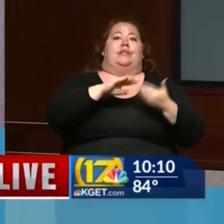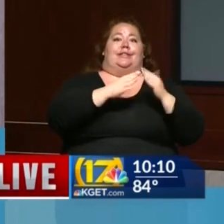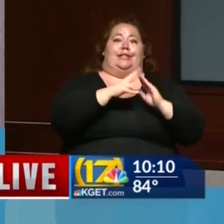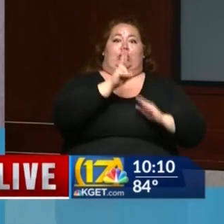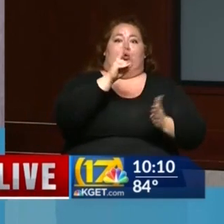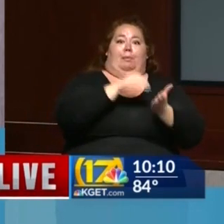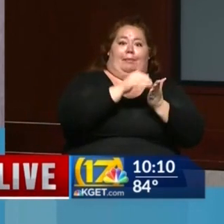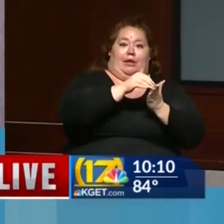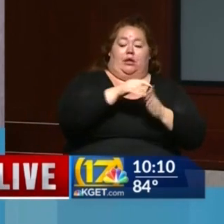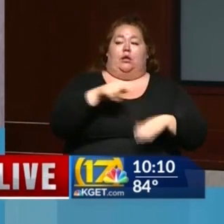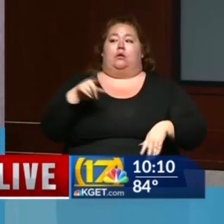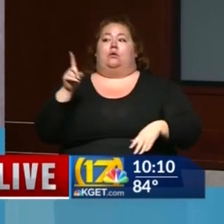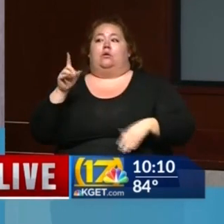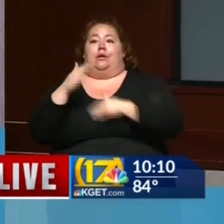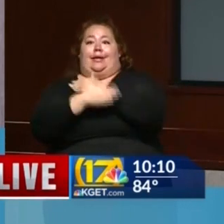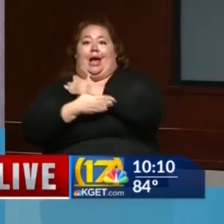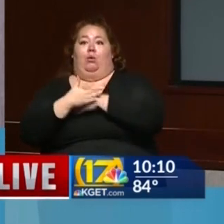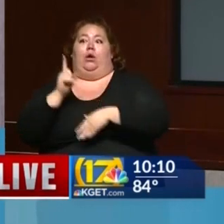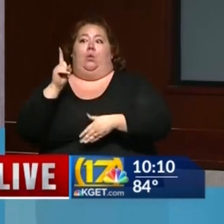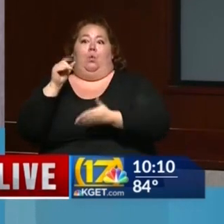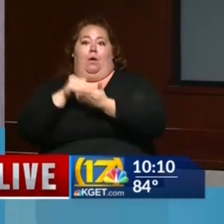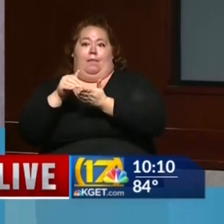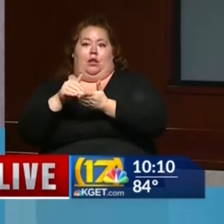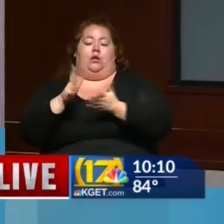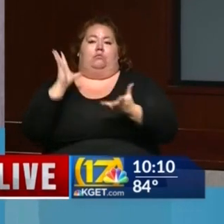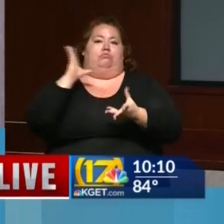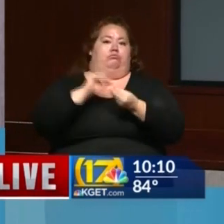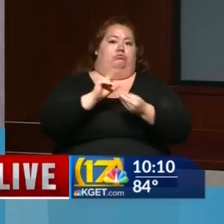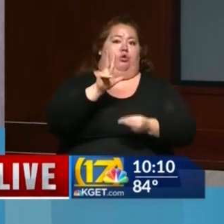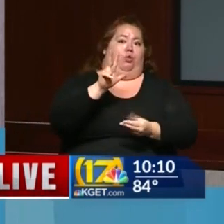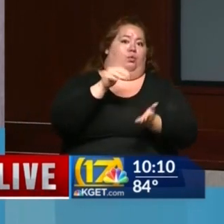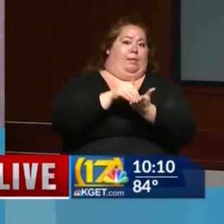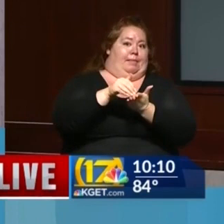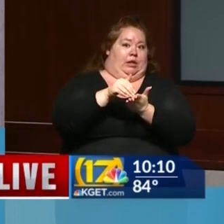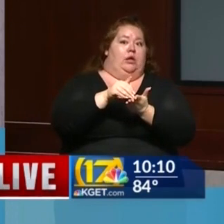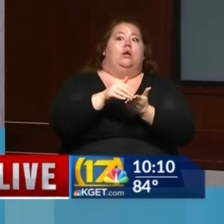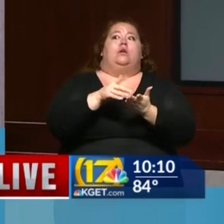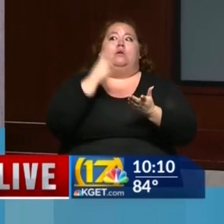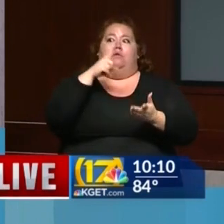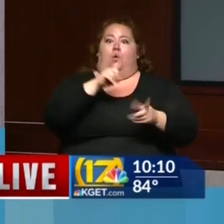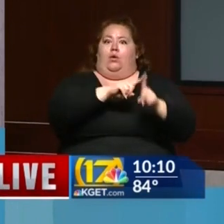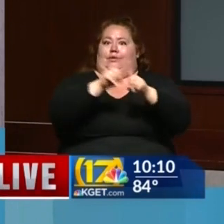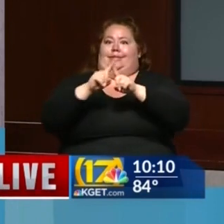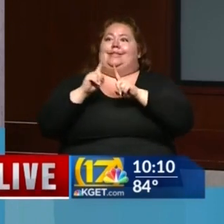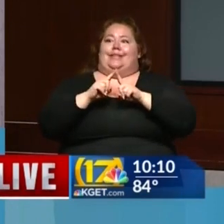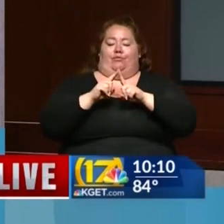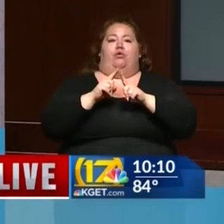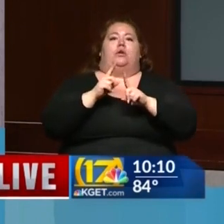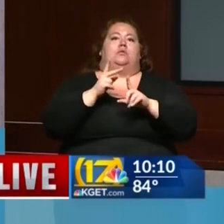THE CITY AND COUNTY. THE CITY HAS PUT IN $2 MILLION. THE COUNTY HAS PUT IN A MILLION